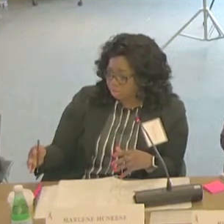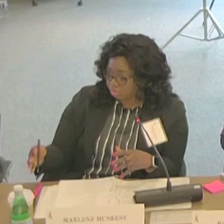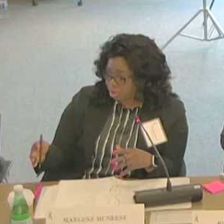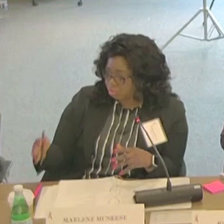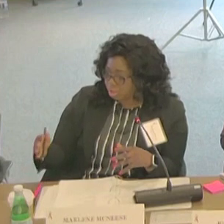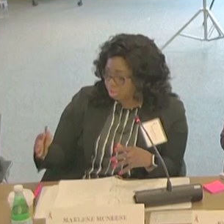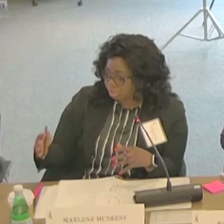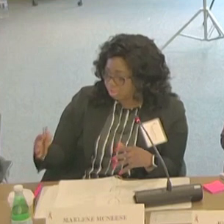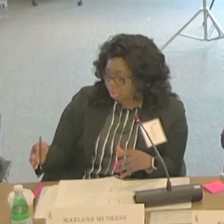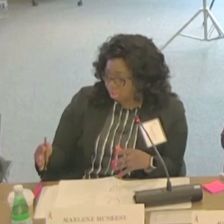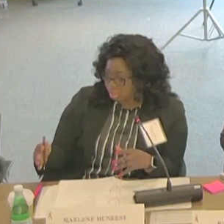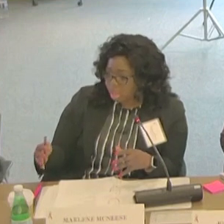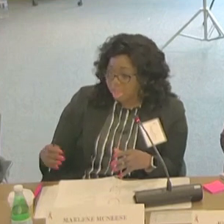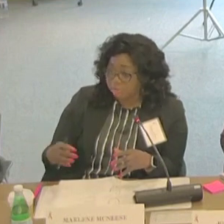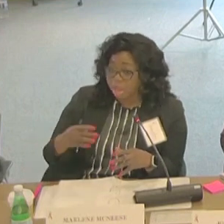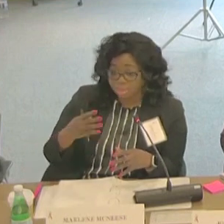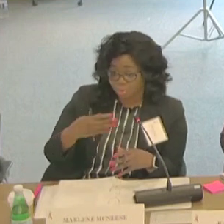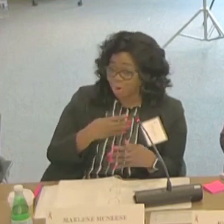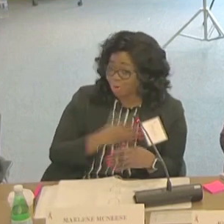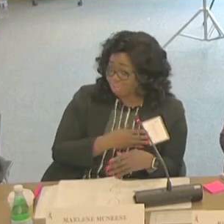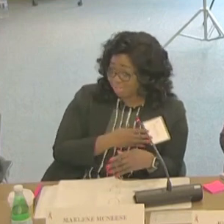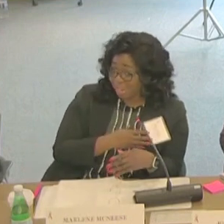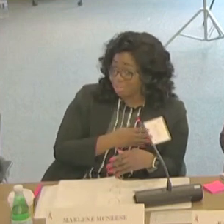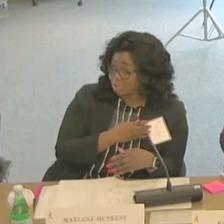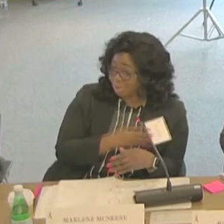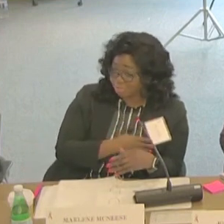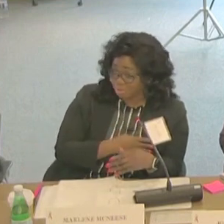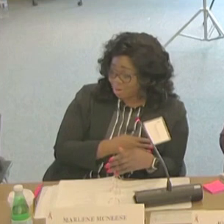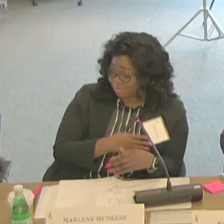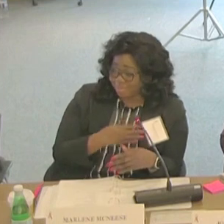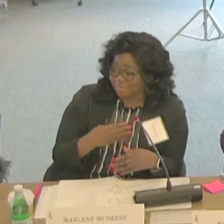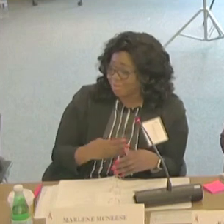of where we need to be. And as we heard today, there are some programs that have